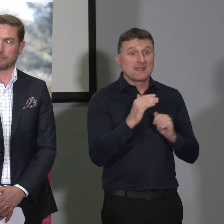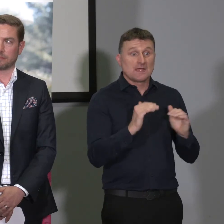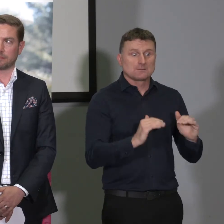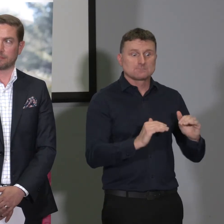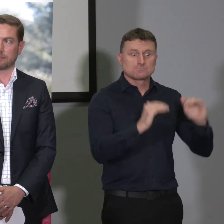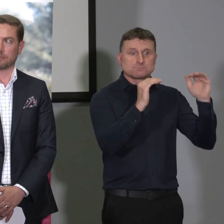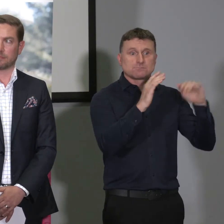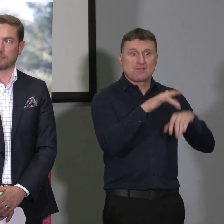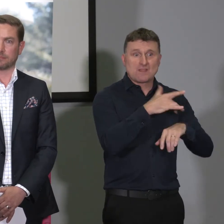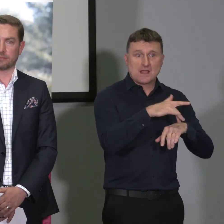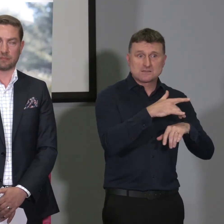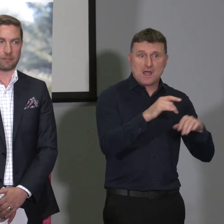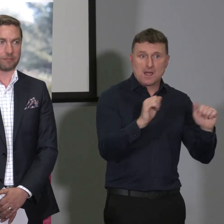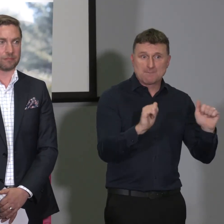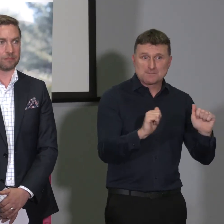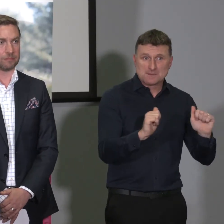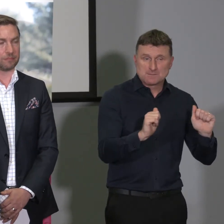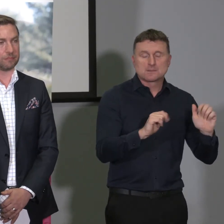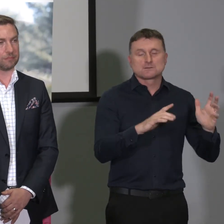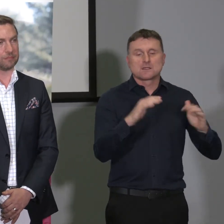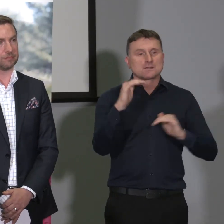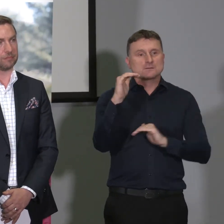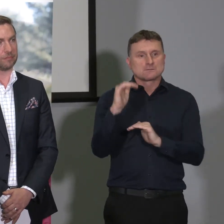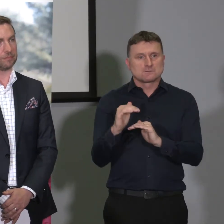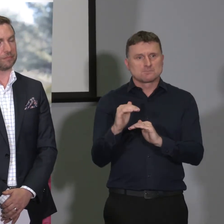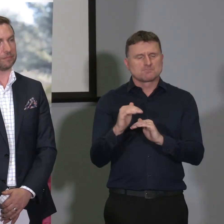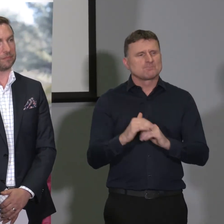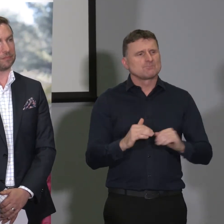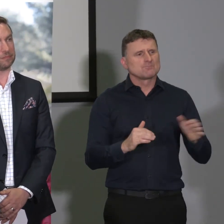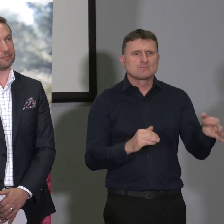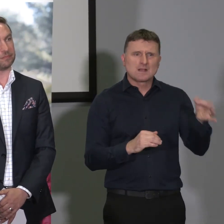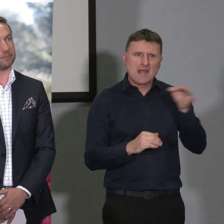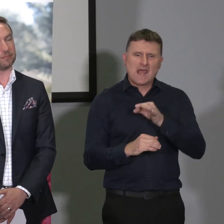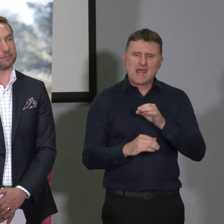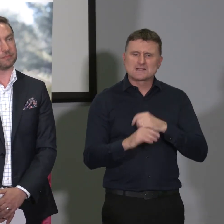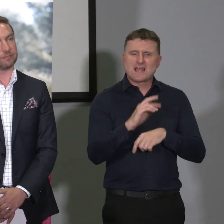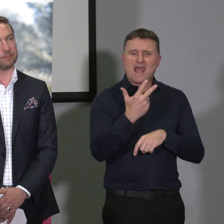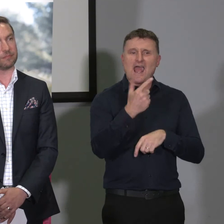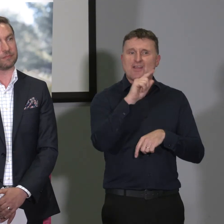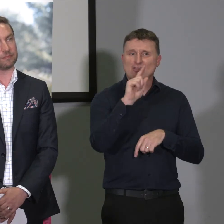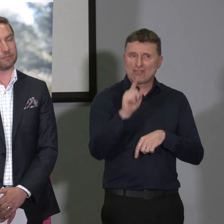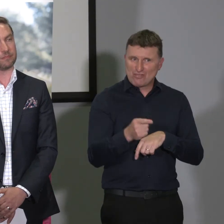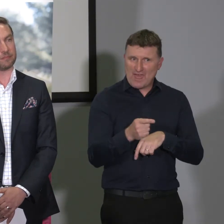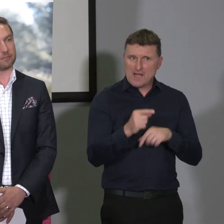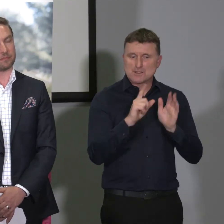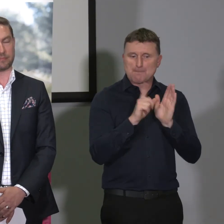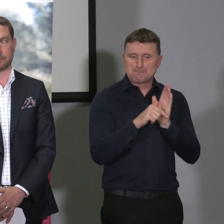if it's for a short period of time, it's not continuing. 8000, did you give any